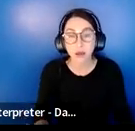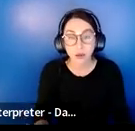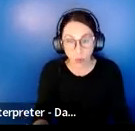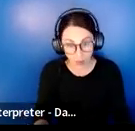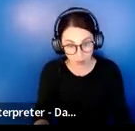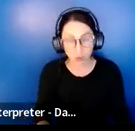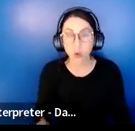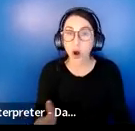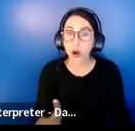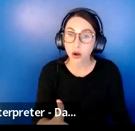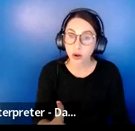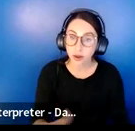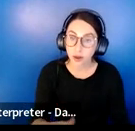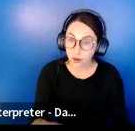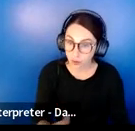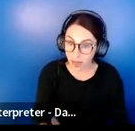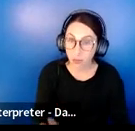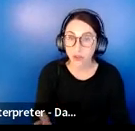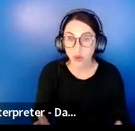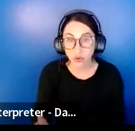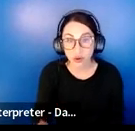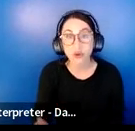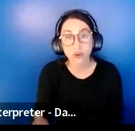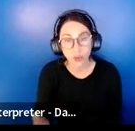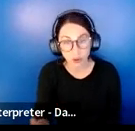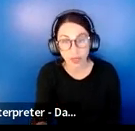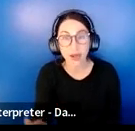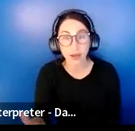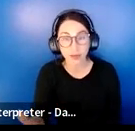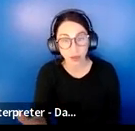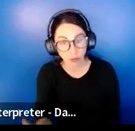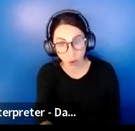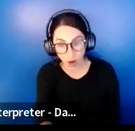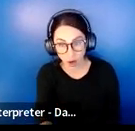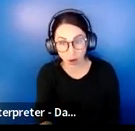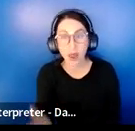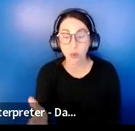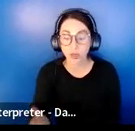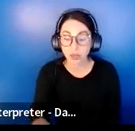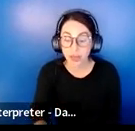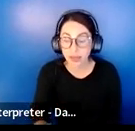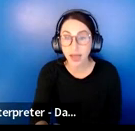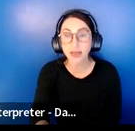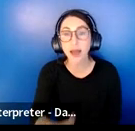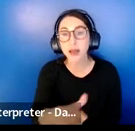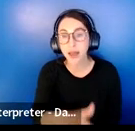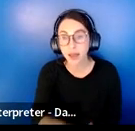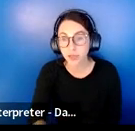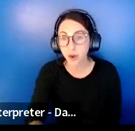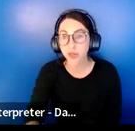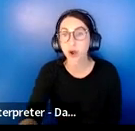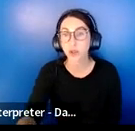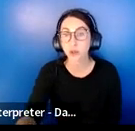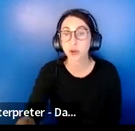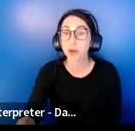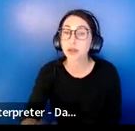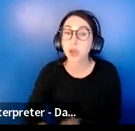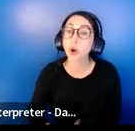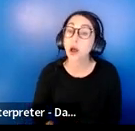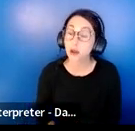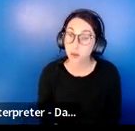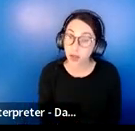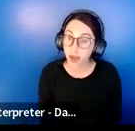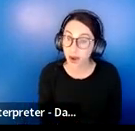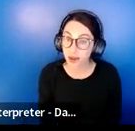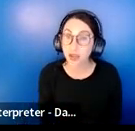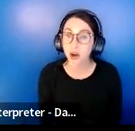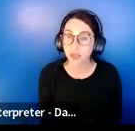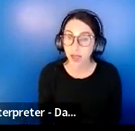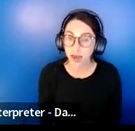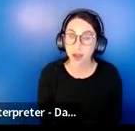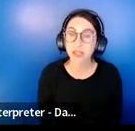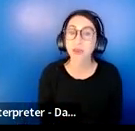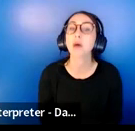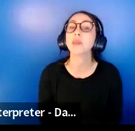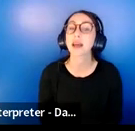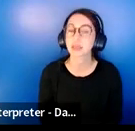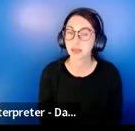ASL Interpreter - Danielle: women who are able to choose those sign names for her, and once they decide that it gets spread throughout the communities. So Kamala Harris, her sign name has become this.